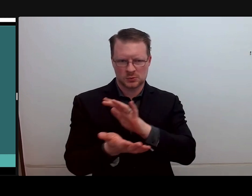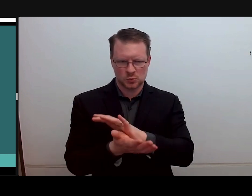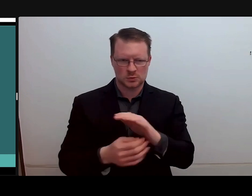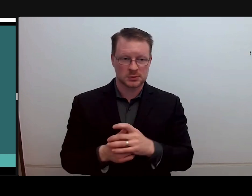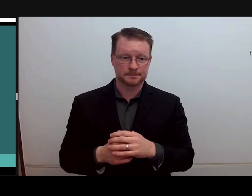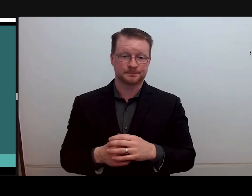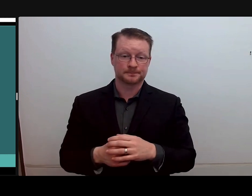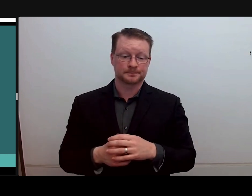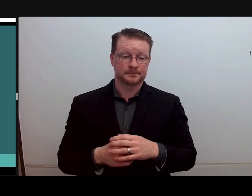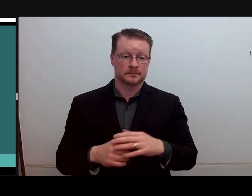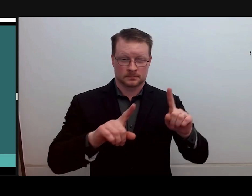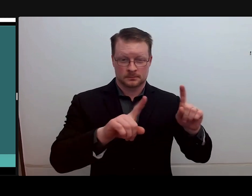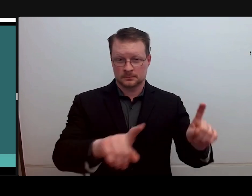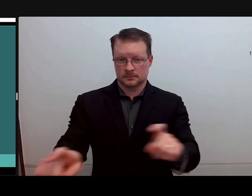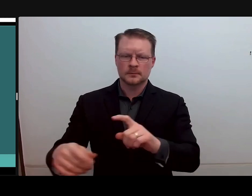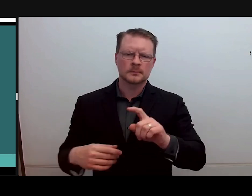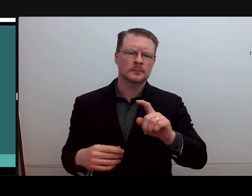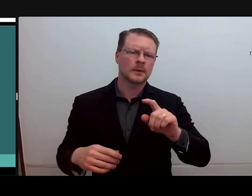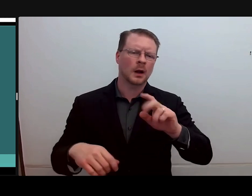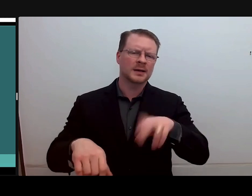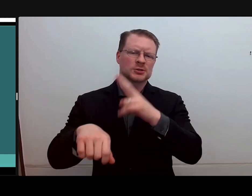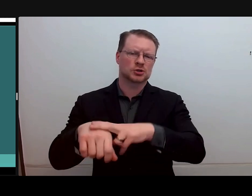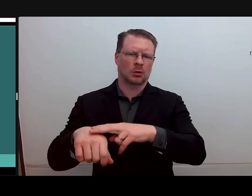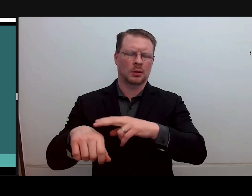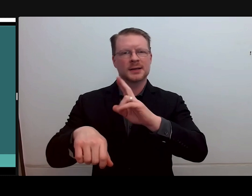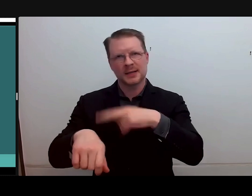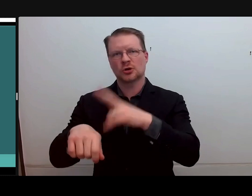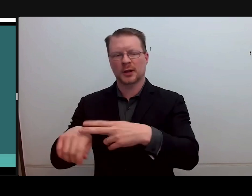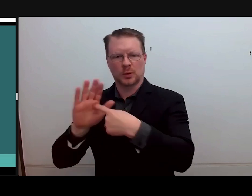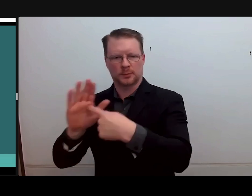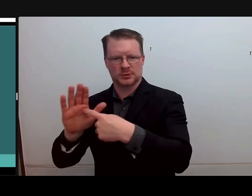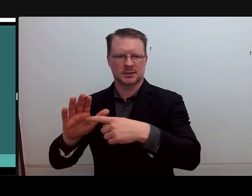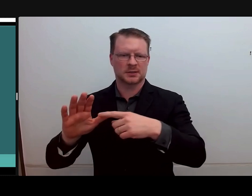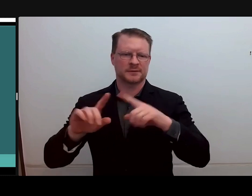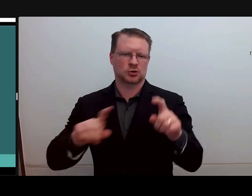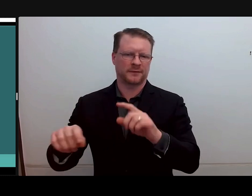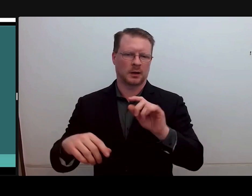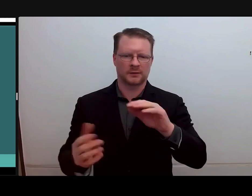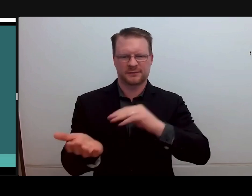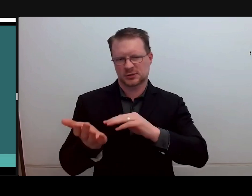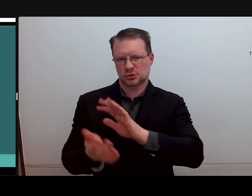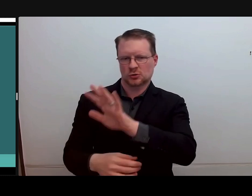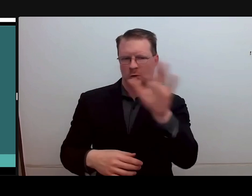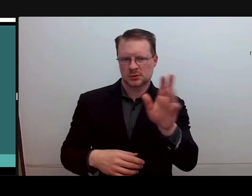that's an organization that oversees medical schools. They conducted a national representative survey